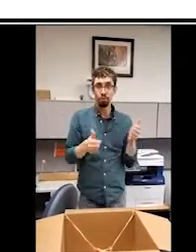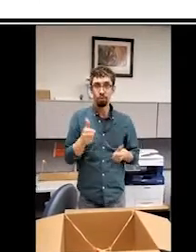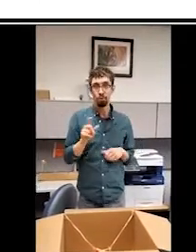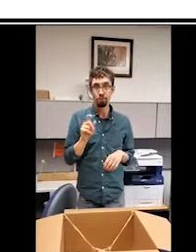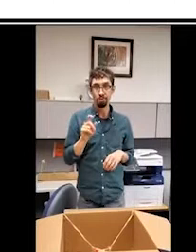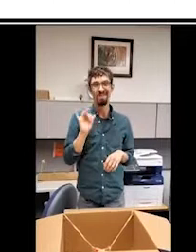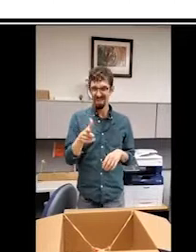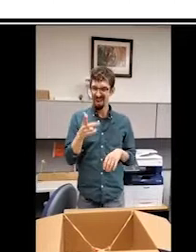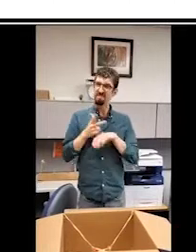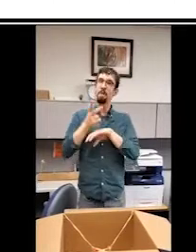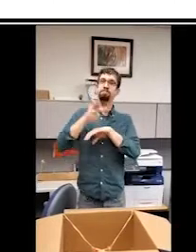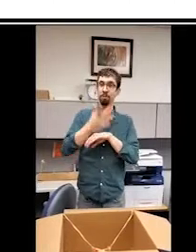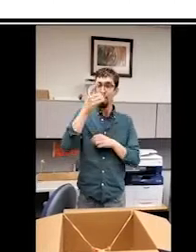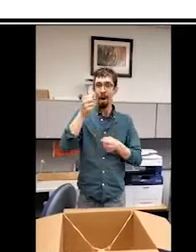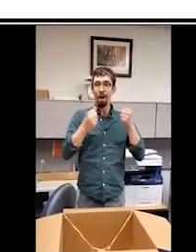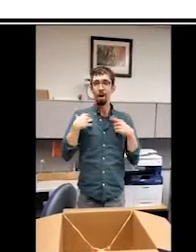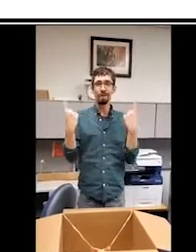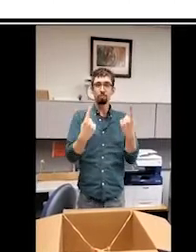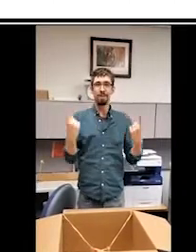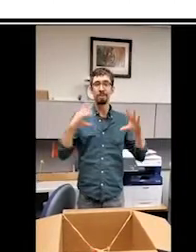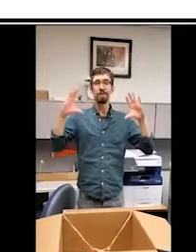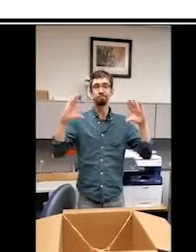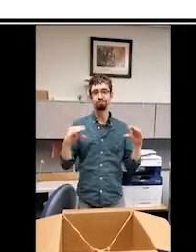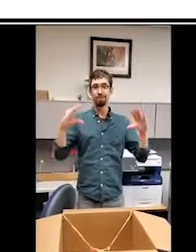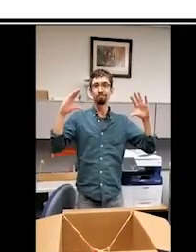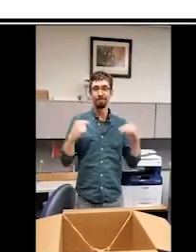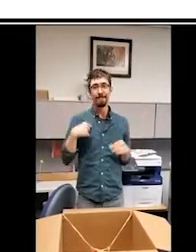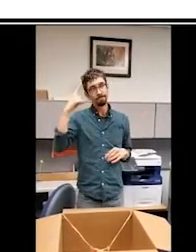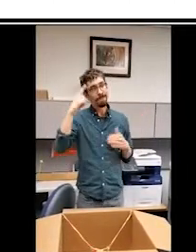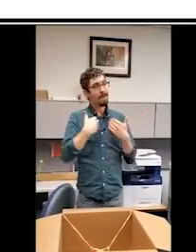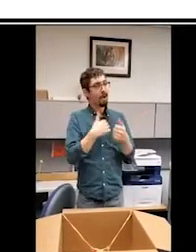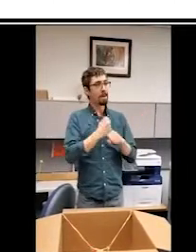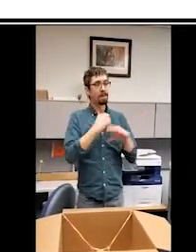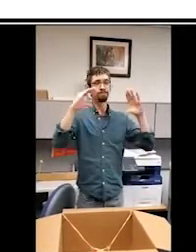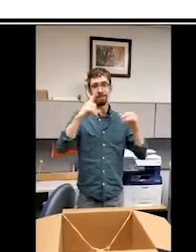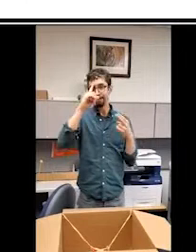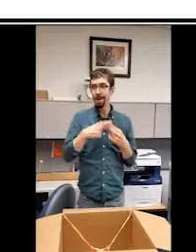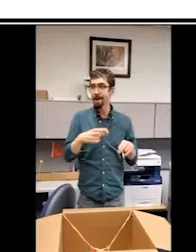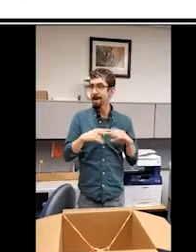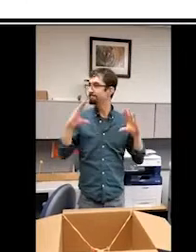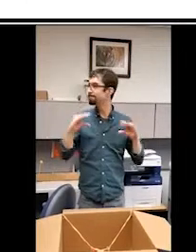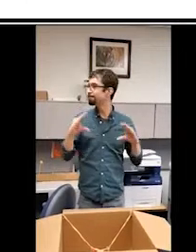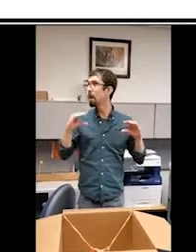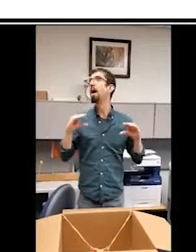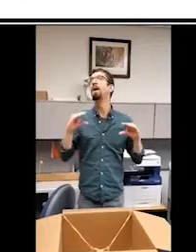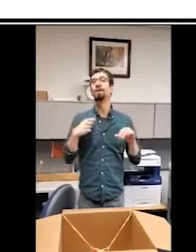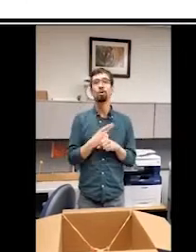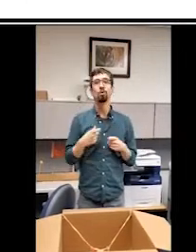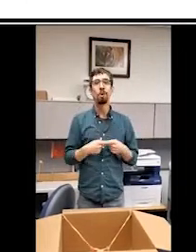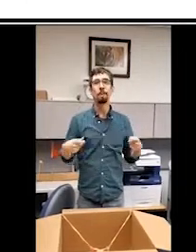you go over a speed bump, you feel that impact and you want to reduce it, and how they do that is with shocks in the car, and so I was thinking